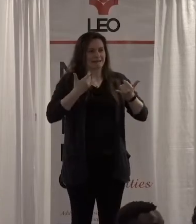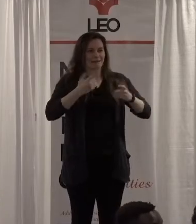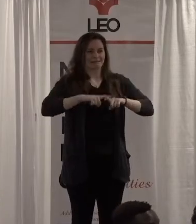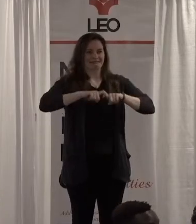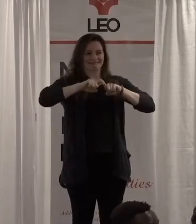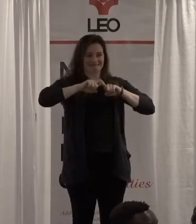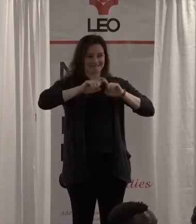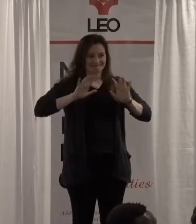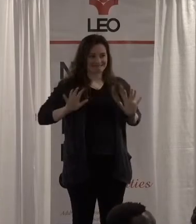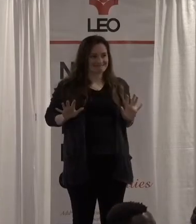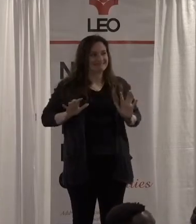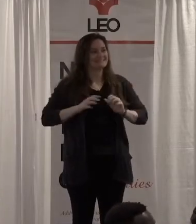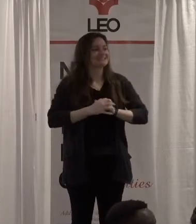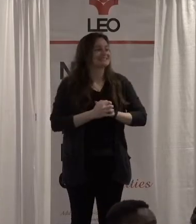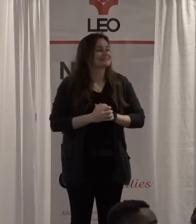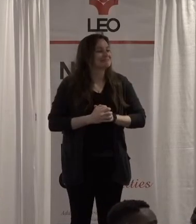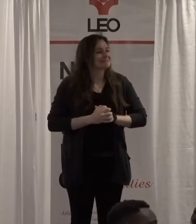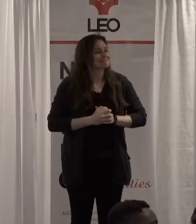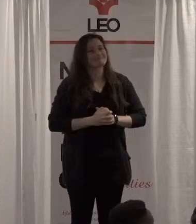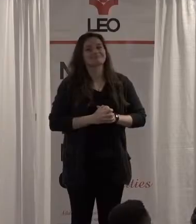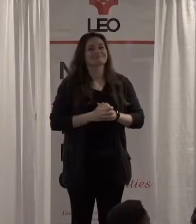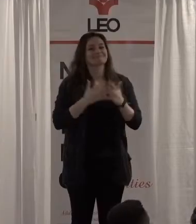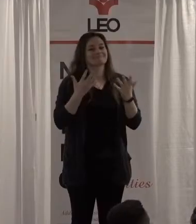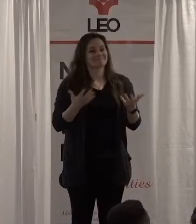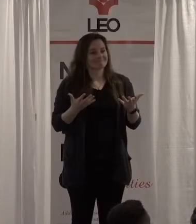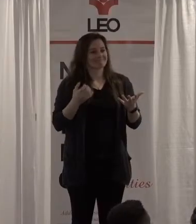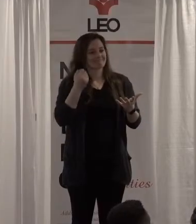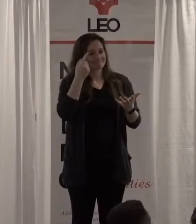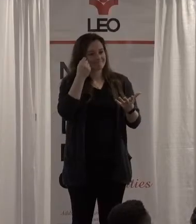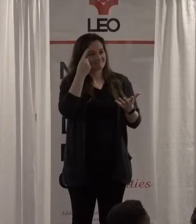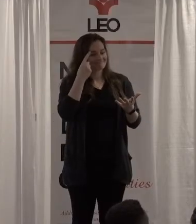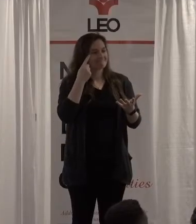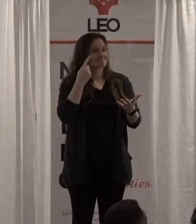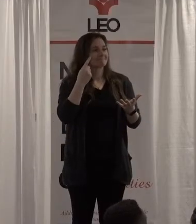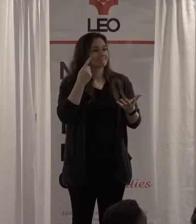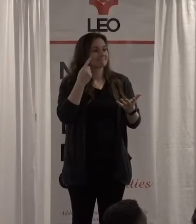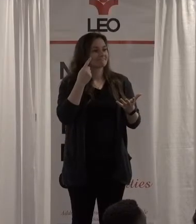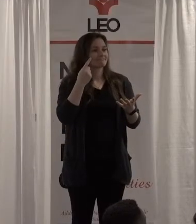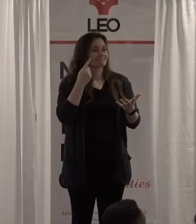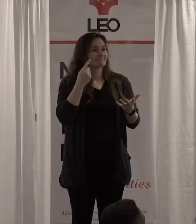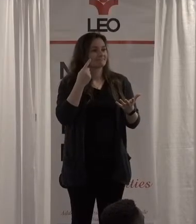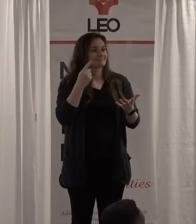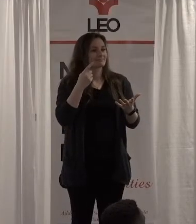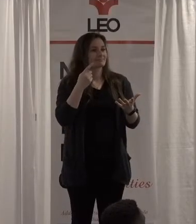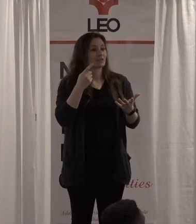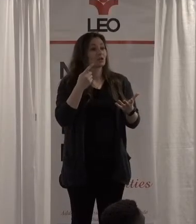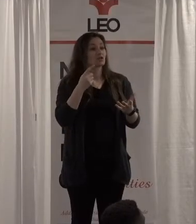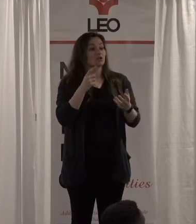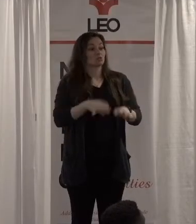BUT WE CAN'T FORGET WHY WE'RE HERE,